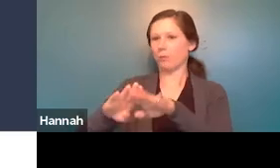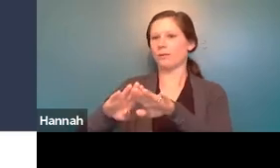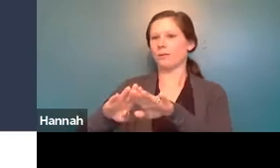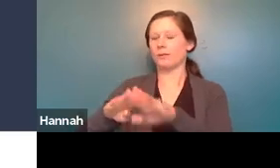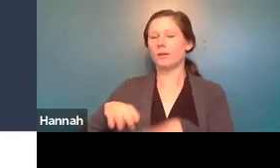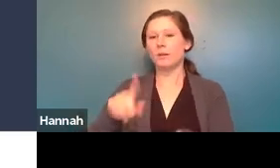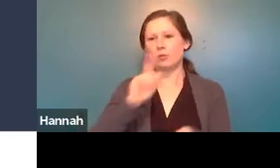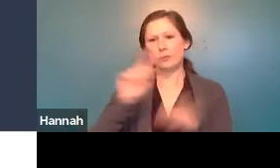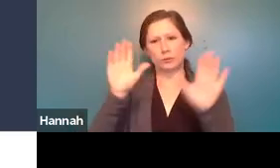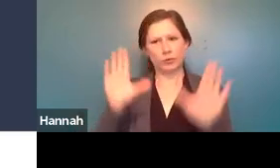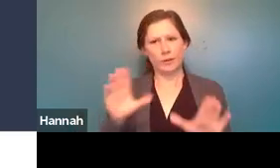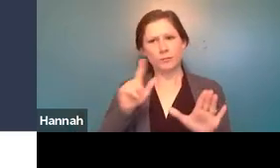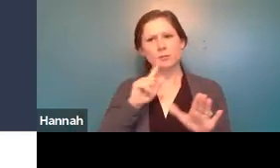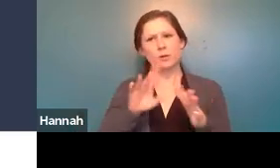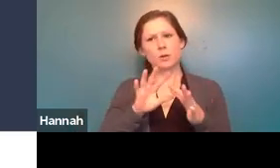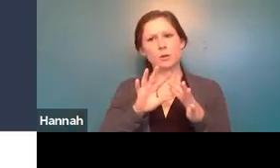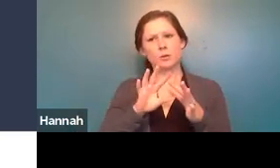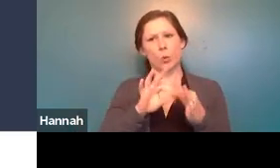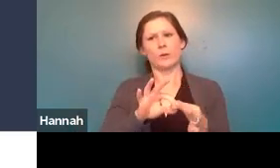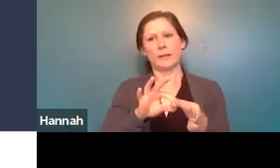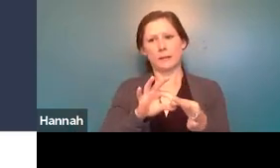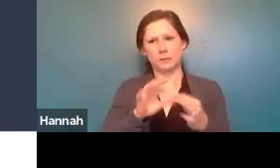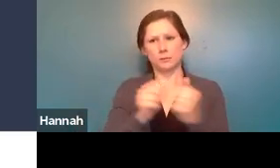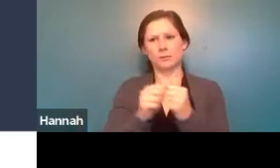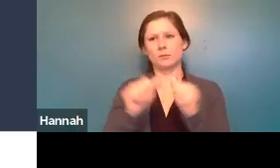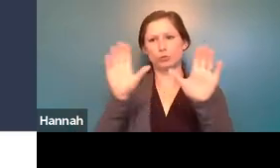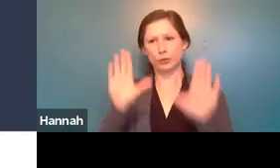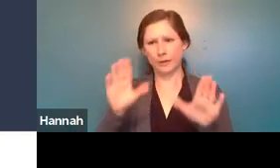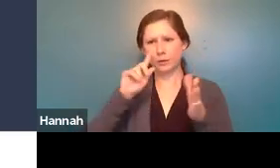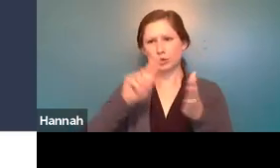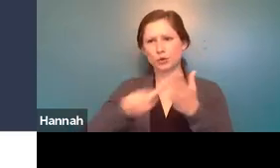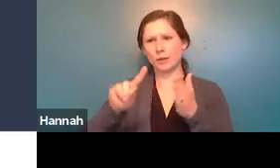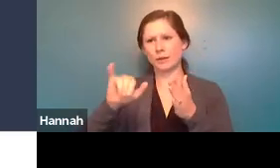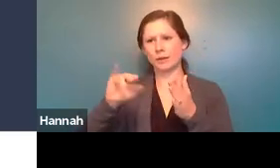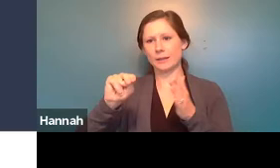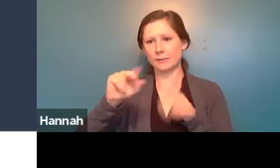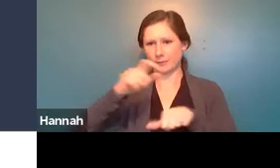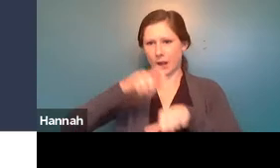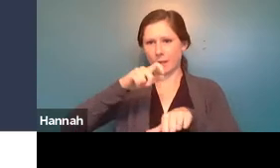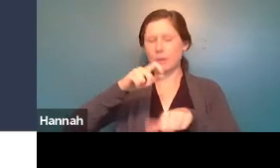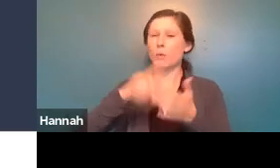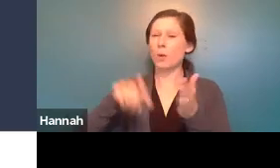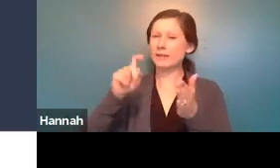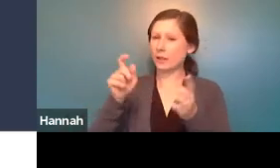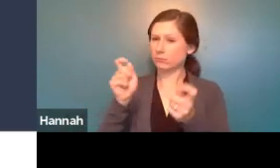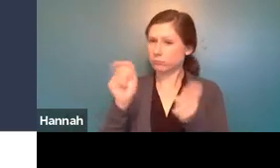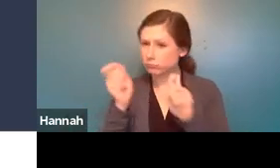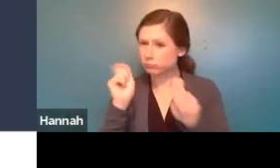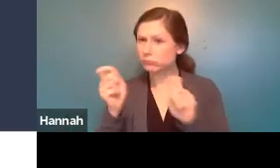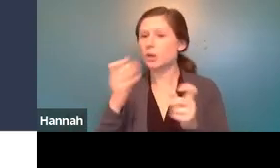coordinated with a really nice check-in time. What was working for us in those first three months, what needed some adjusting. So everything from